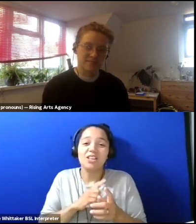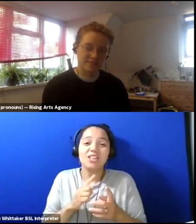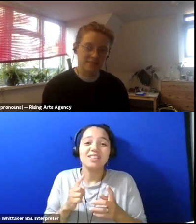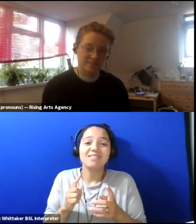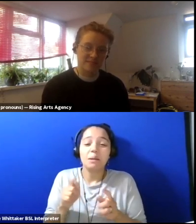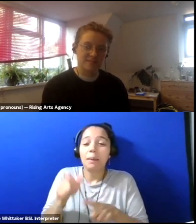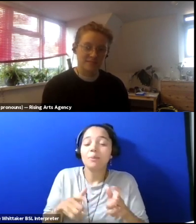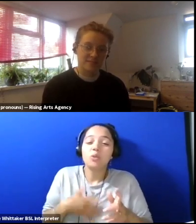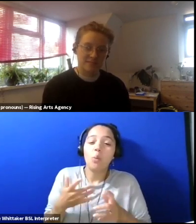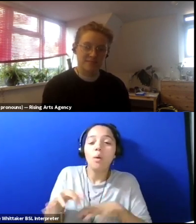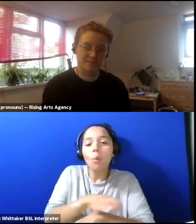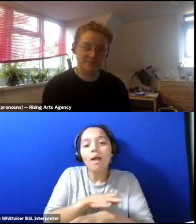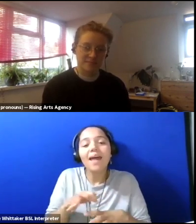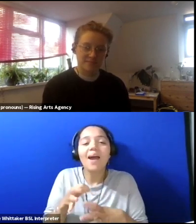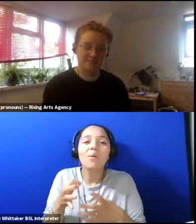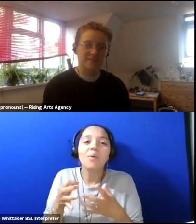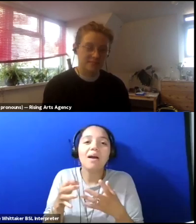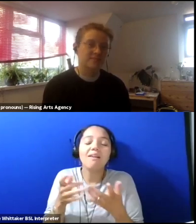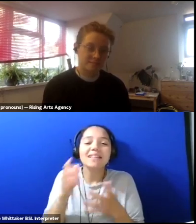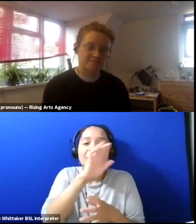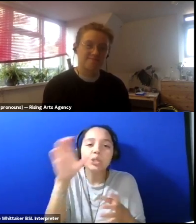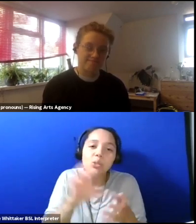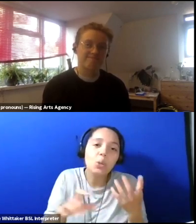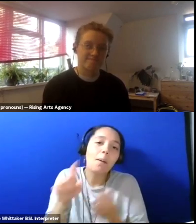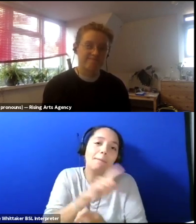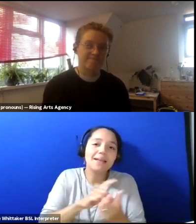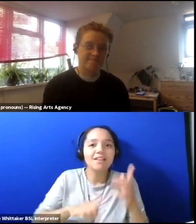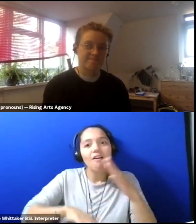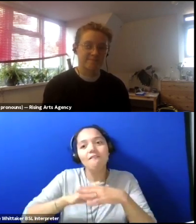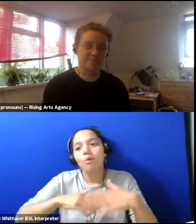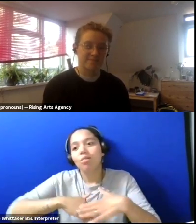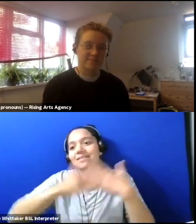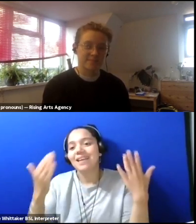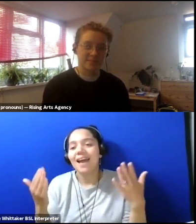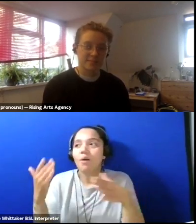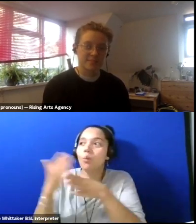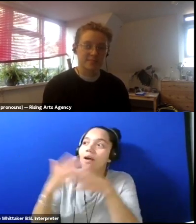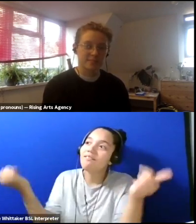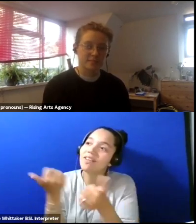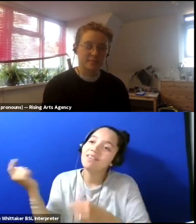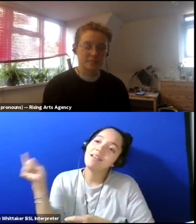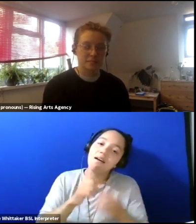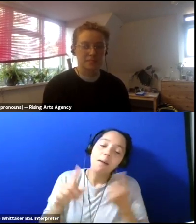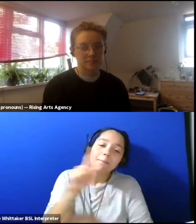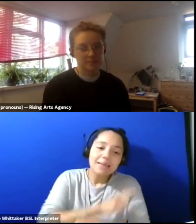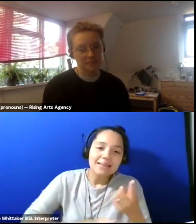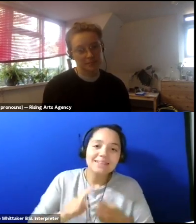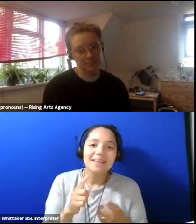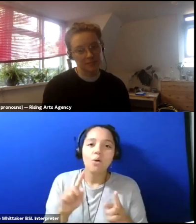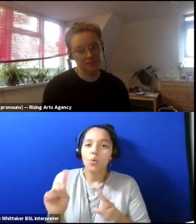Zoom call after a full day of work, or maybe they can't even make the Zoom